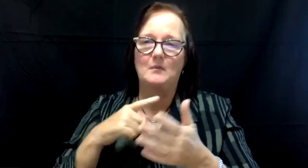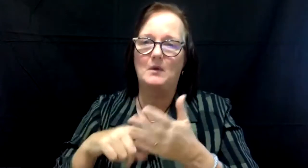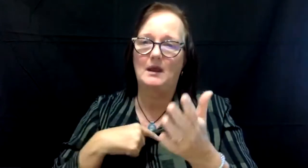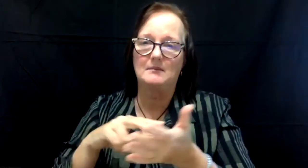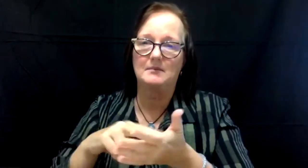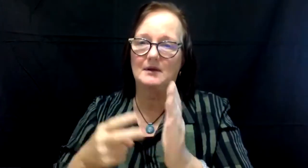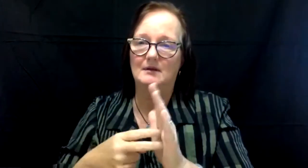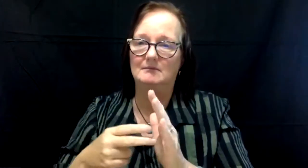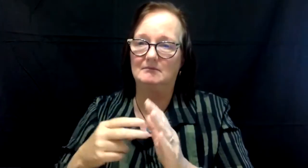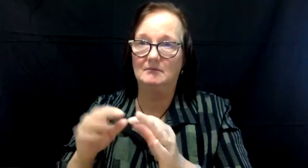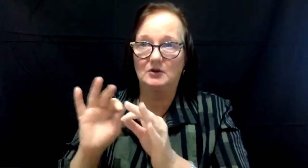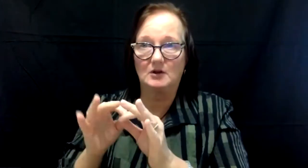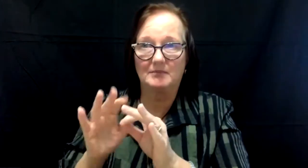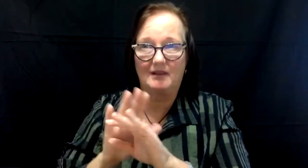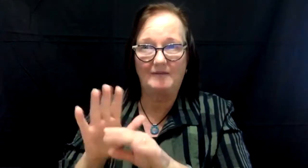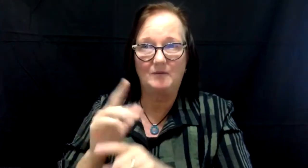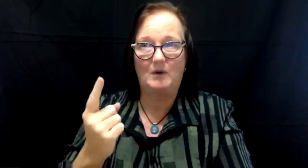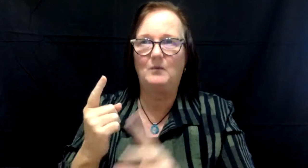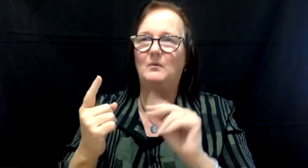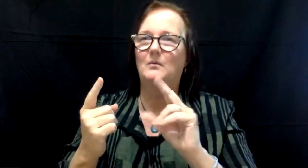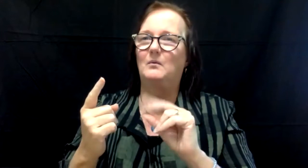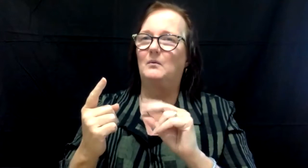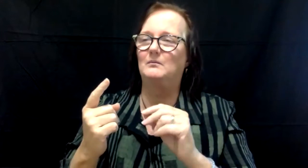What I'm saying is that having an interpreter alone is not enough.